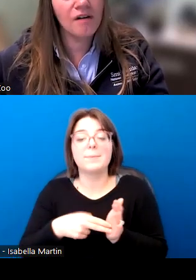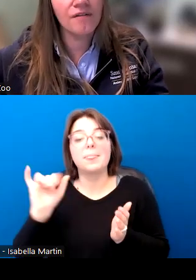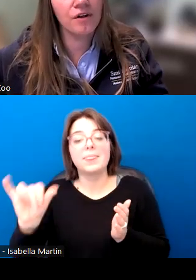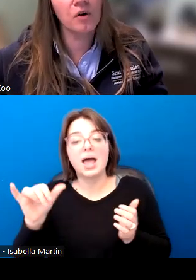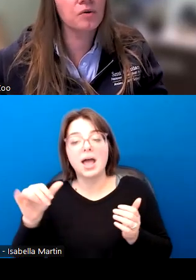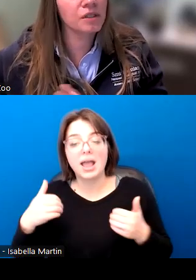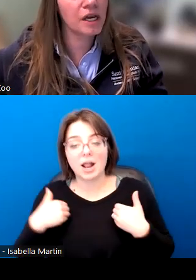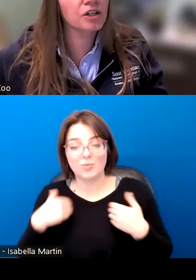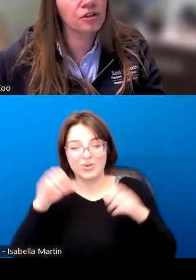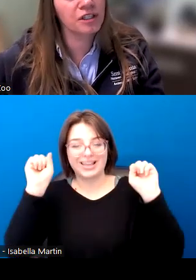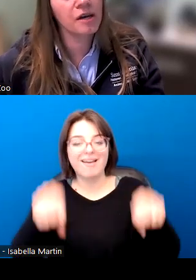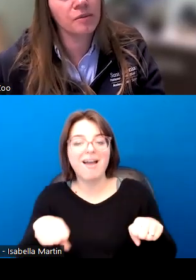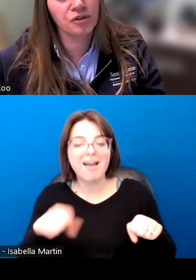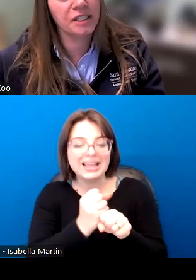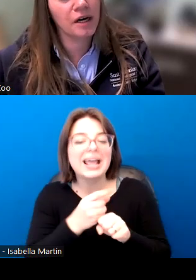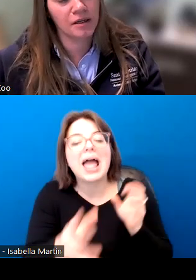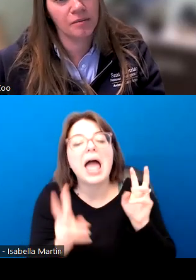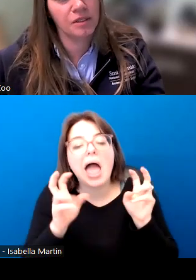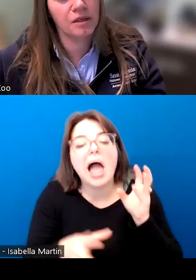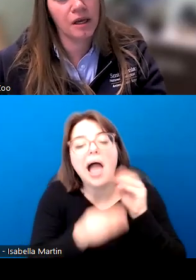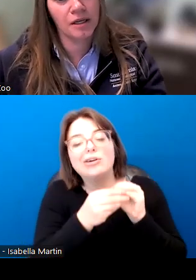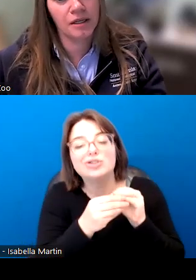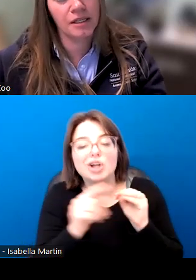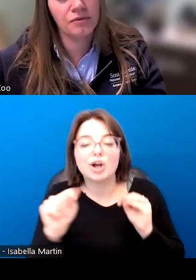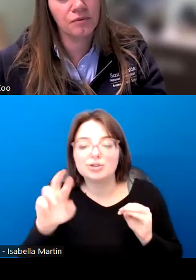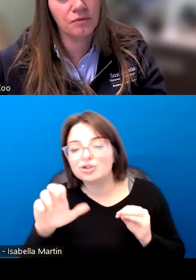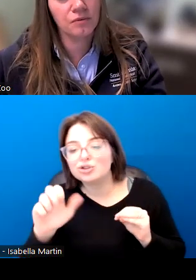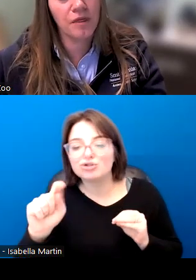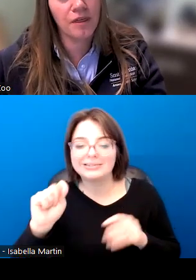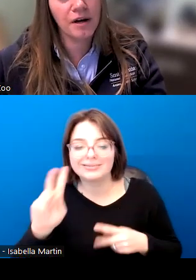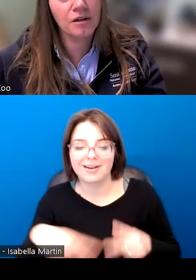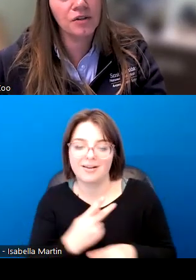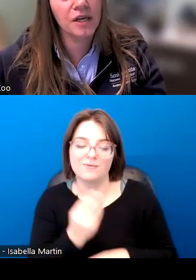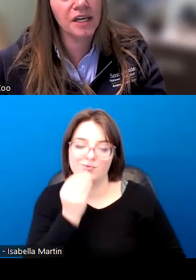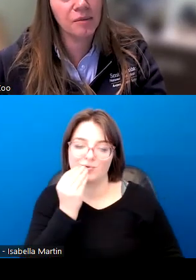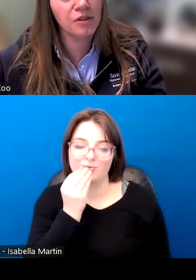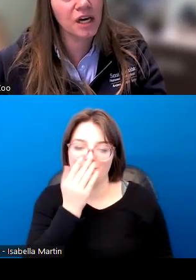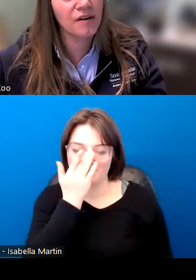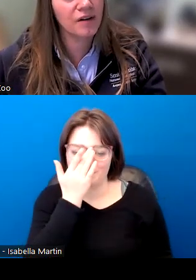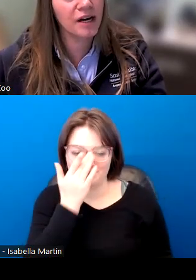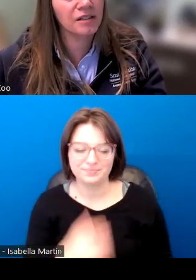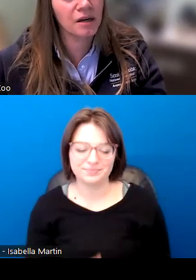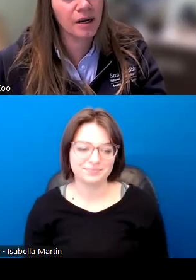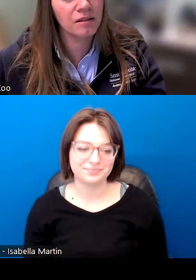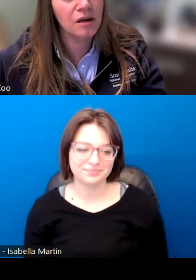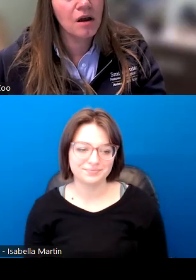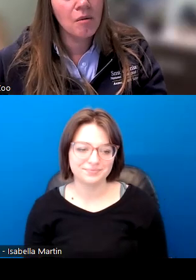of those extra type treat items and it's there. So that keepers kind of have a guidance on amounts,